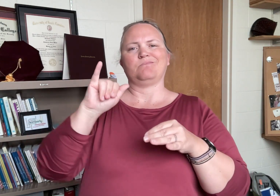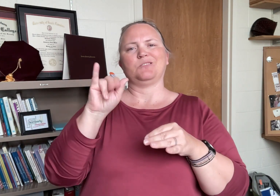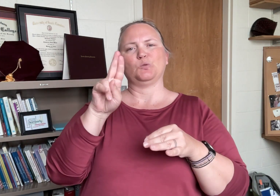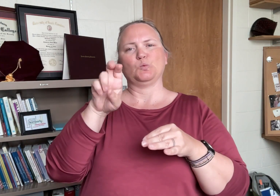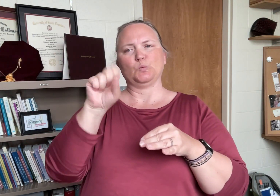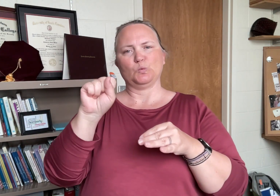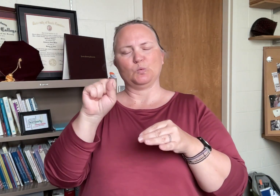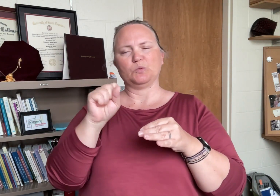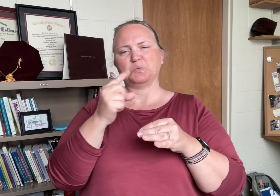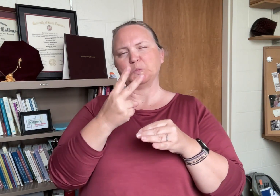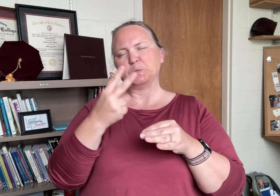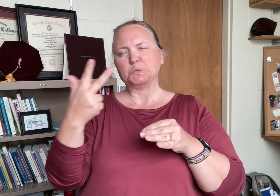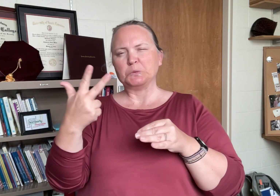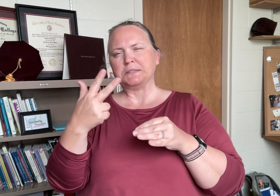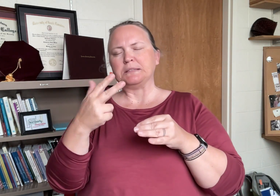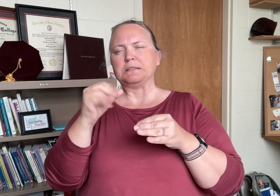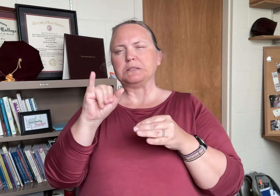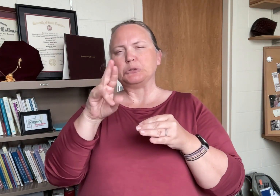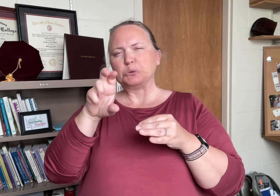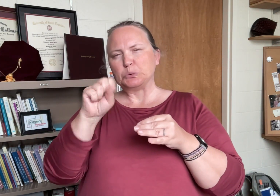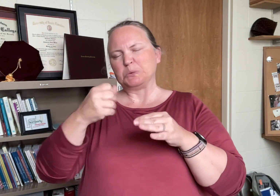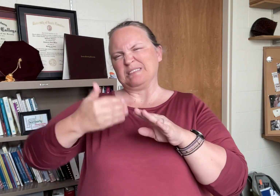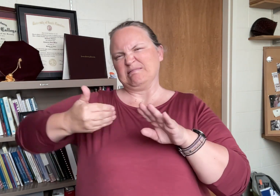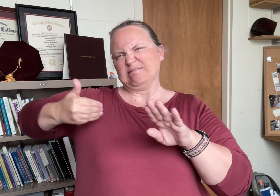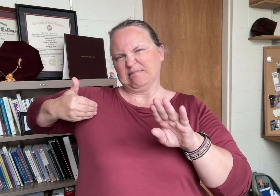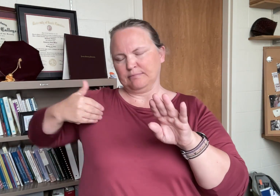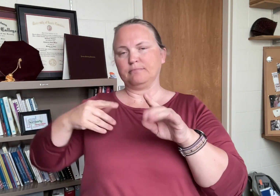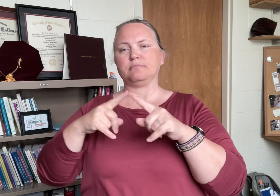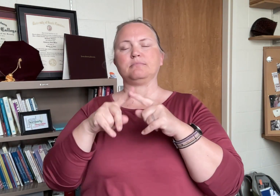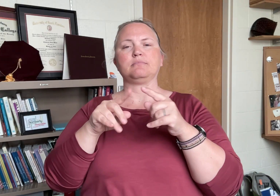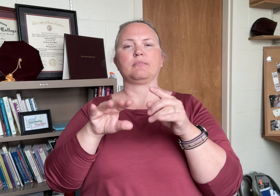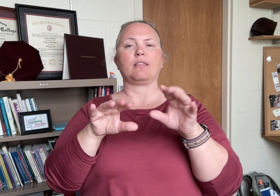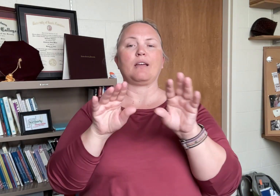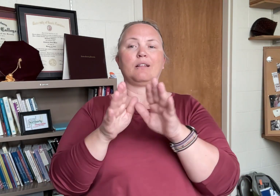you can Then I recommend that you take a look at a two or three back issues